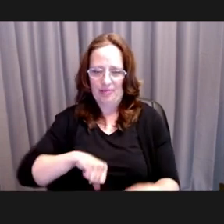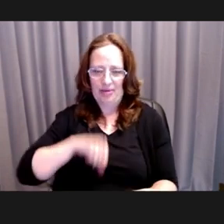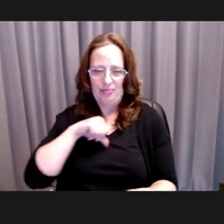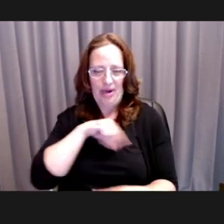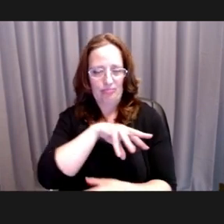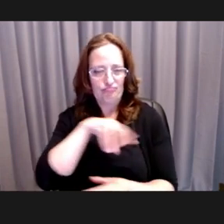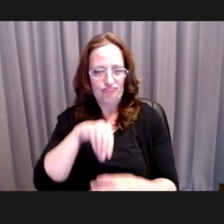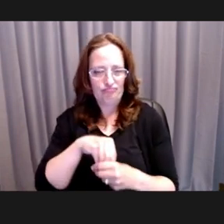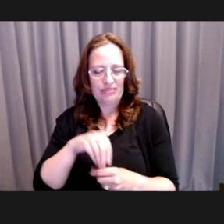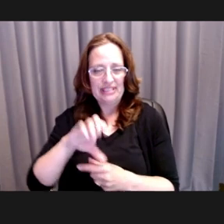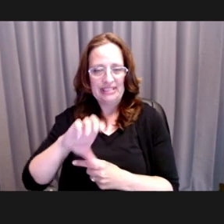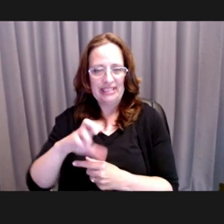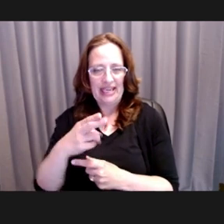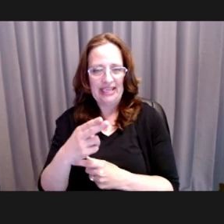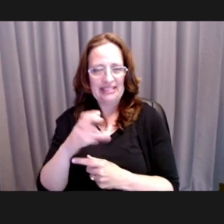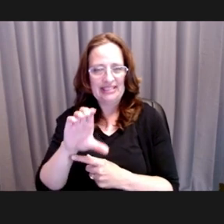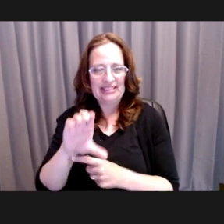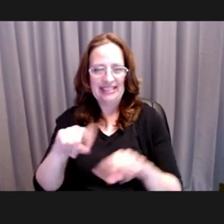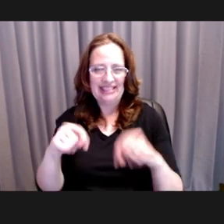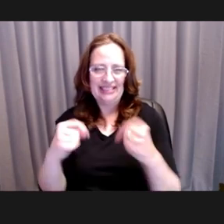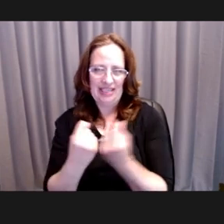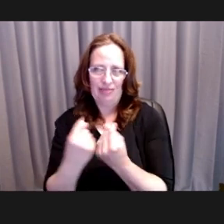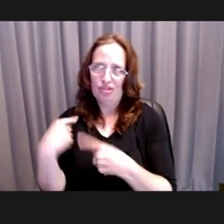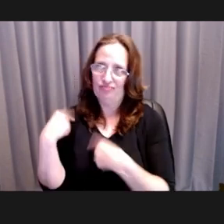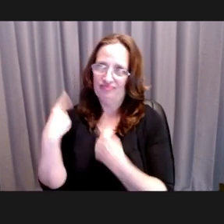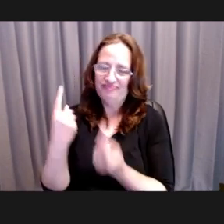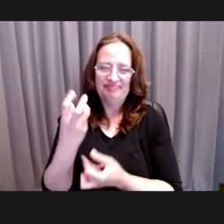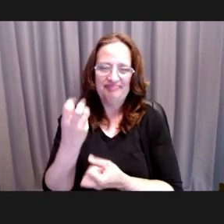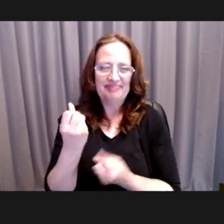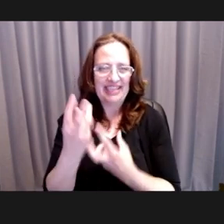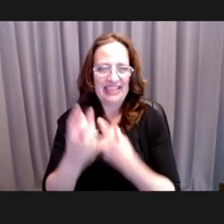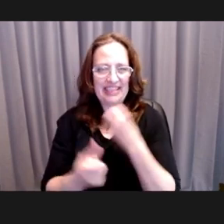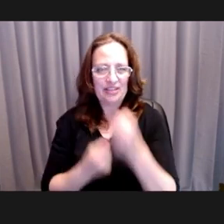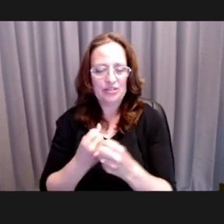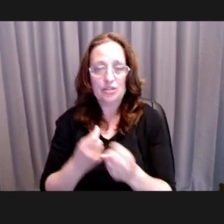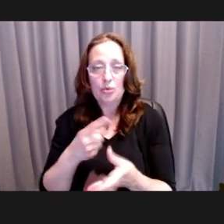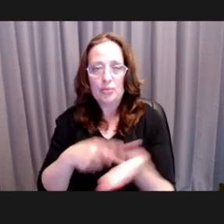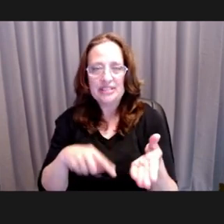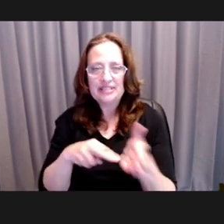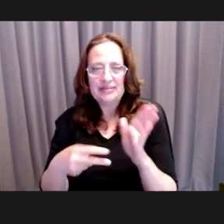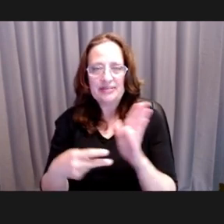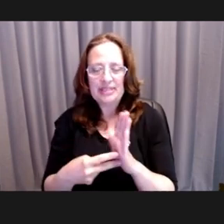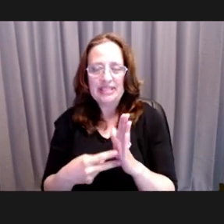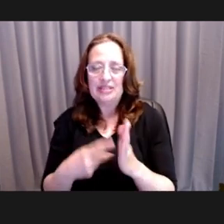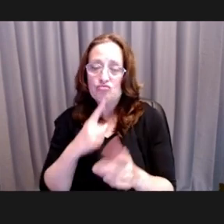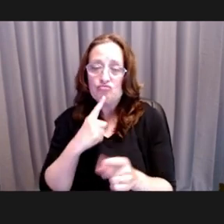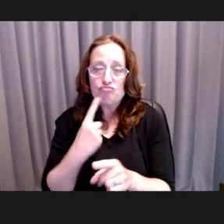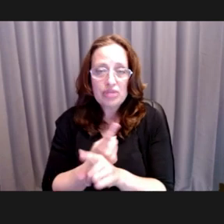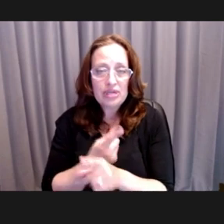a number of years now. And what that means is really fairly regular interactions with